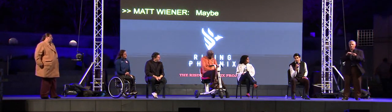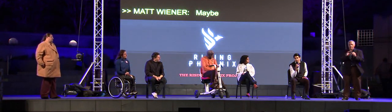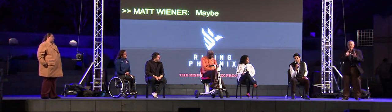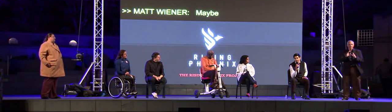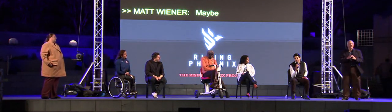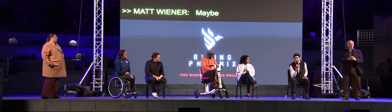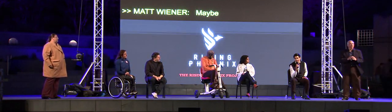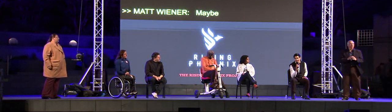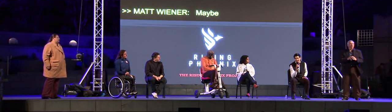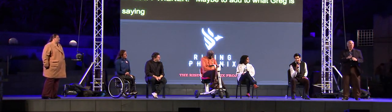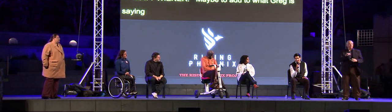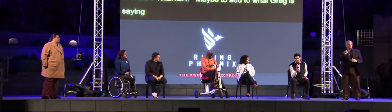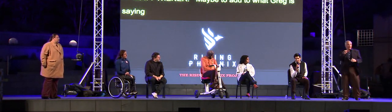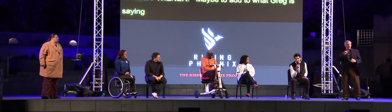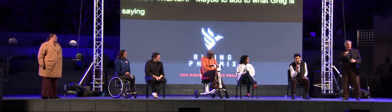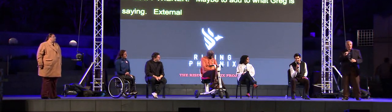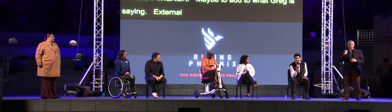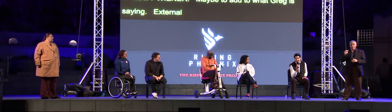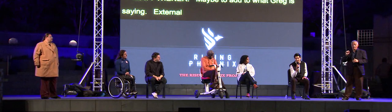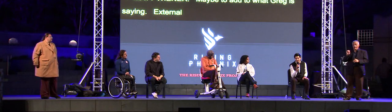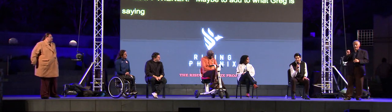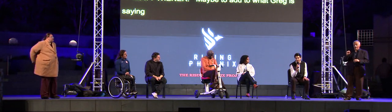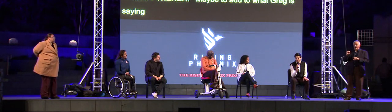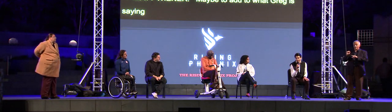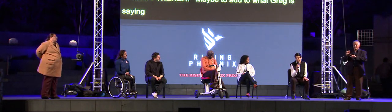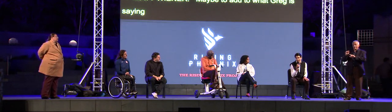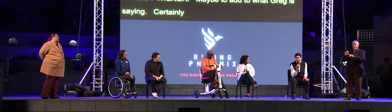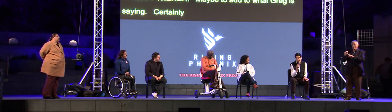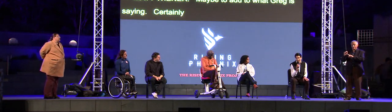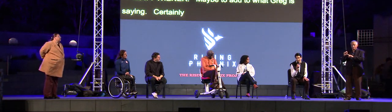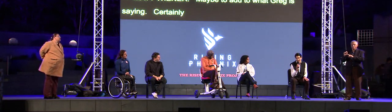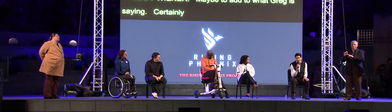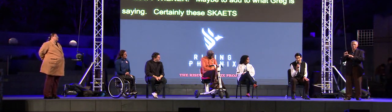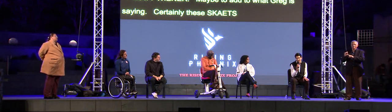certainly, these assets are protected